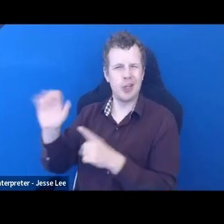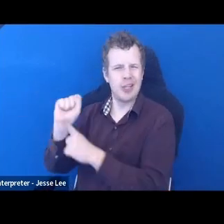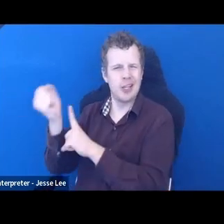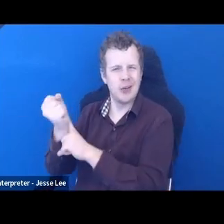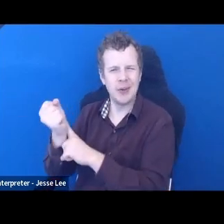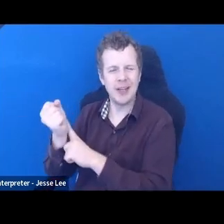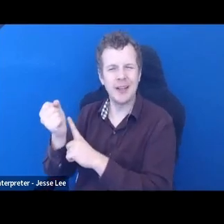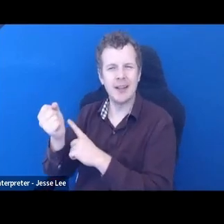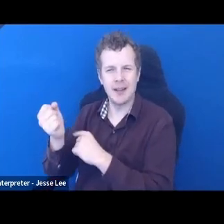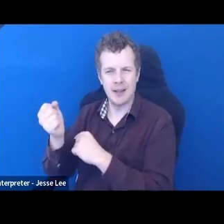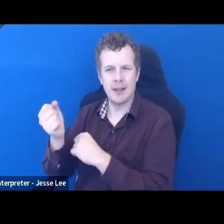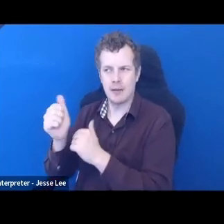through which a decision is made.